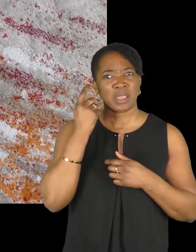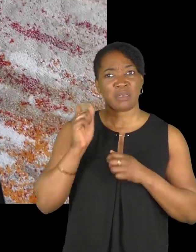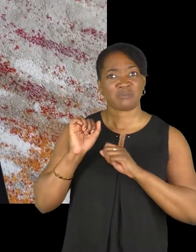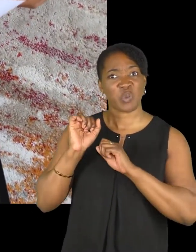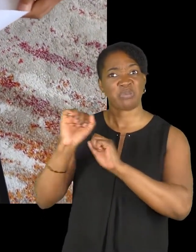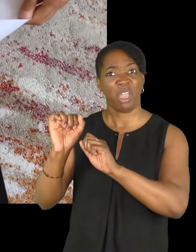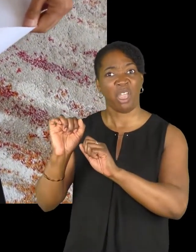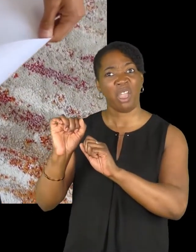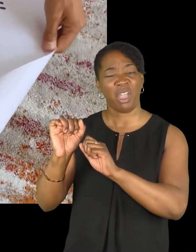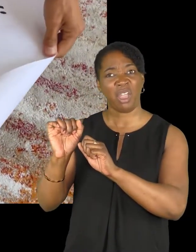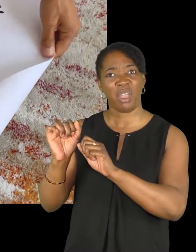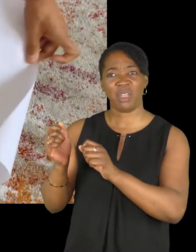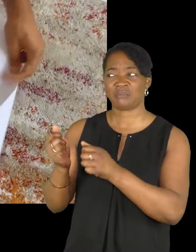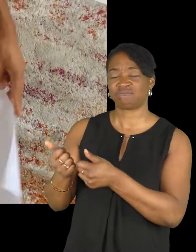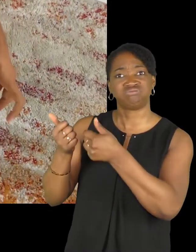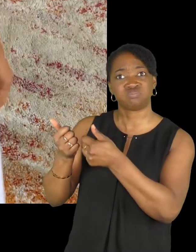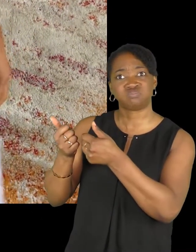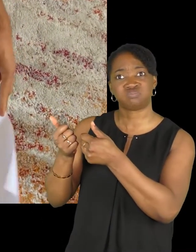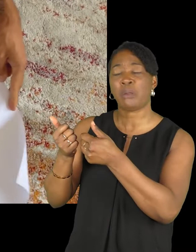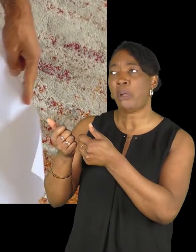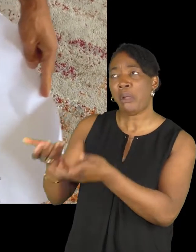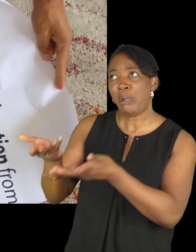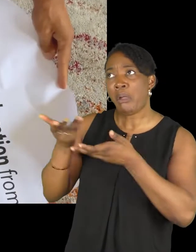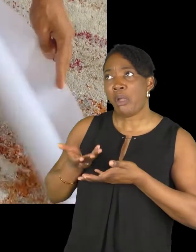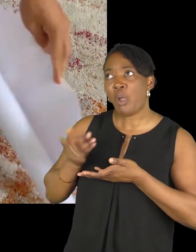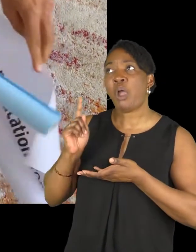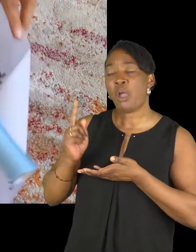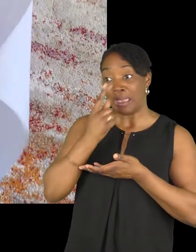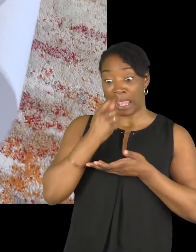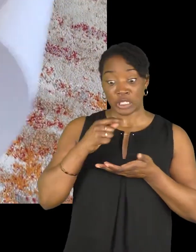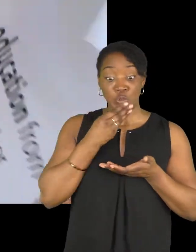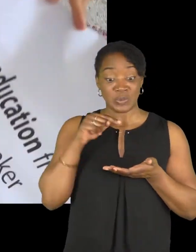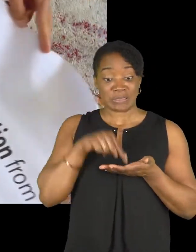okay, thinking through these ‘masters tools’ in a way and like, what are our tools? What